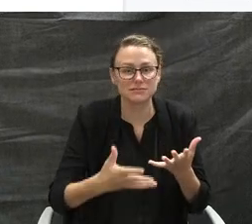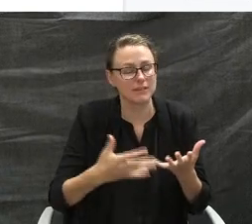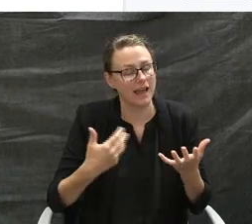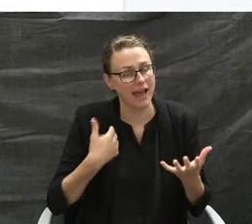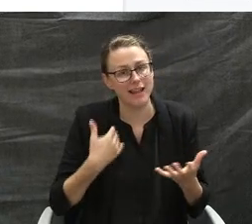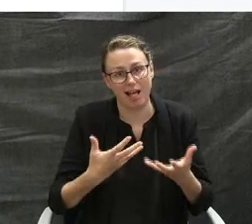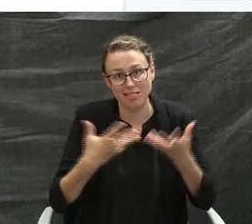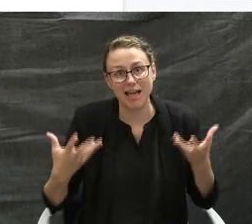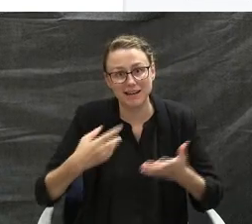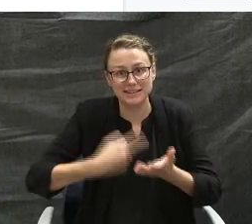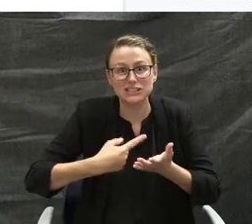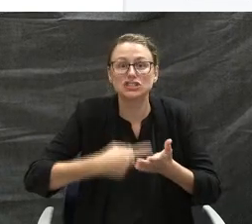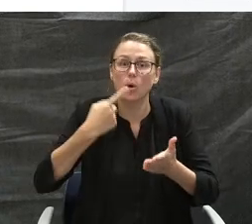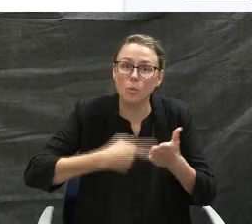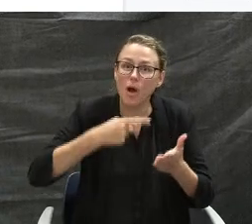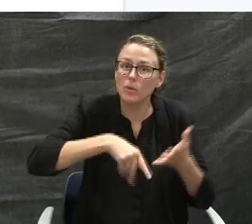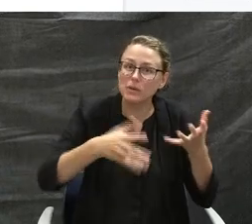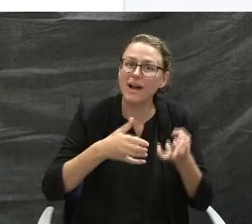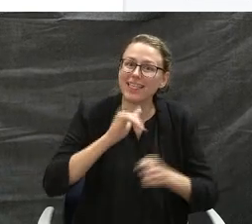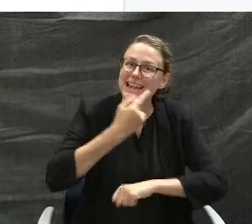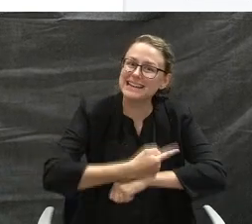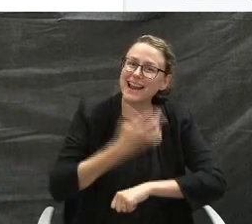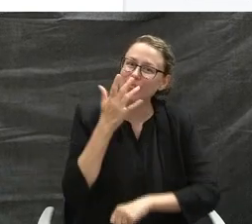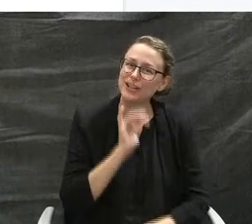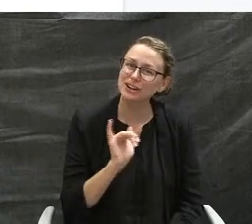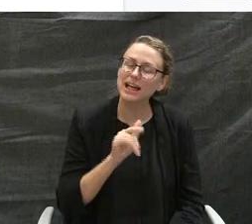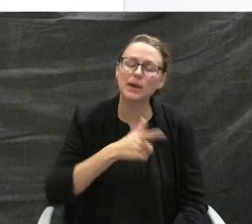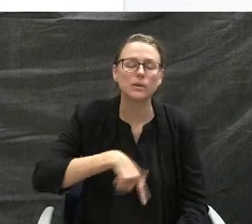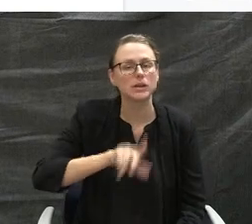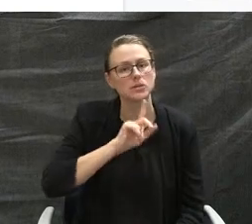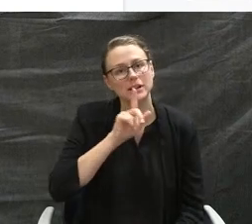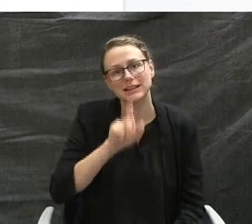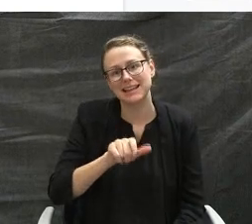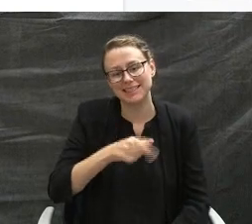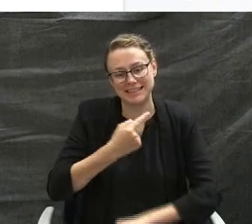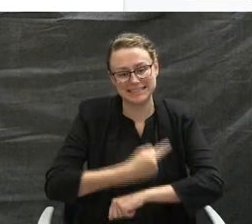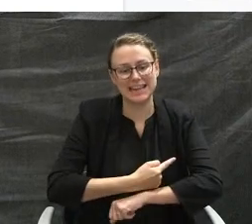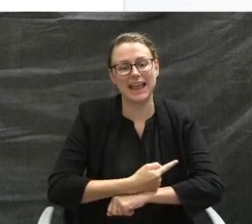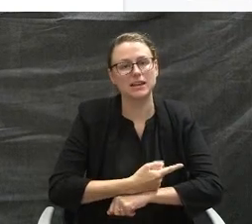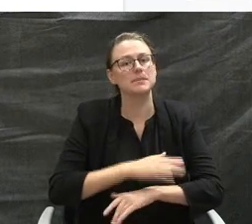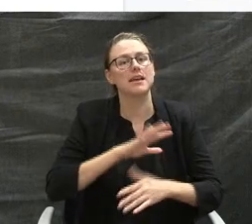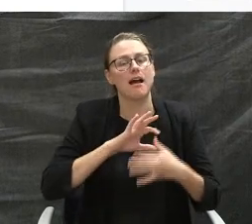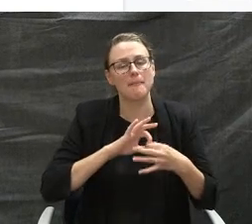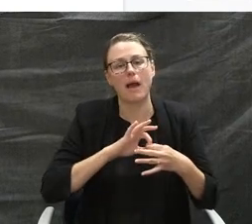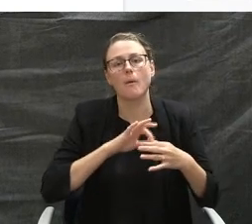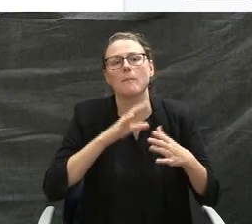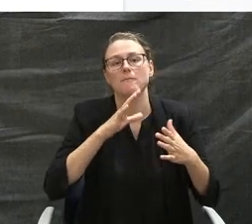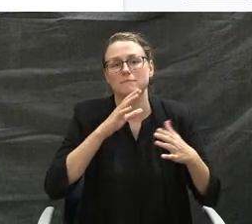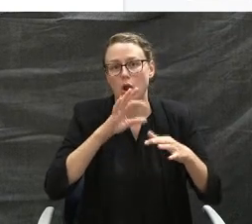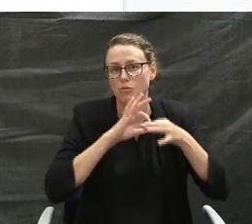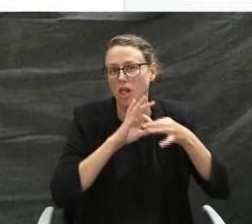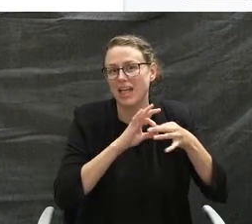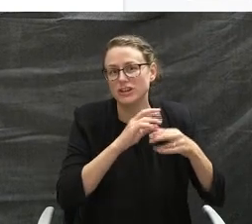that data look like and we settled on the fact that we really need this day to be about building those relationships